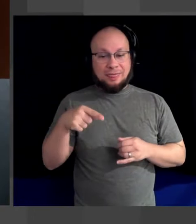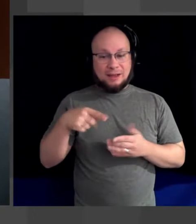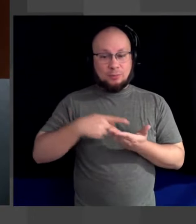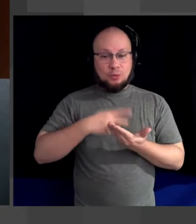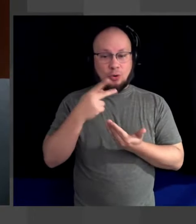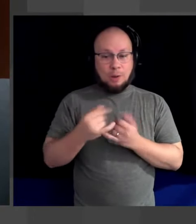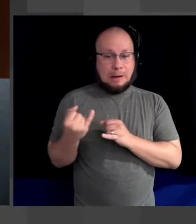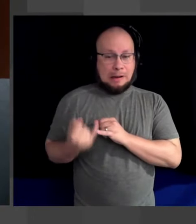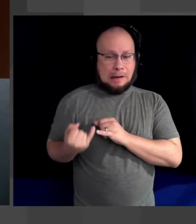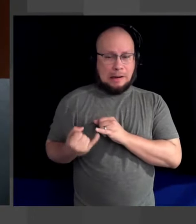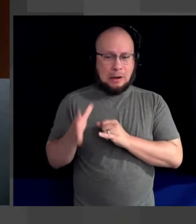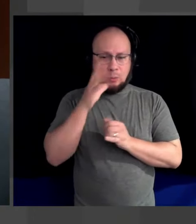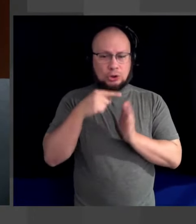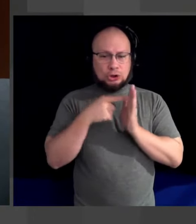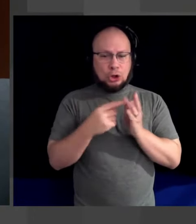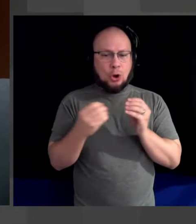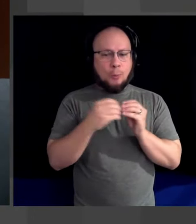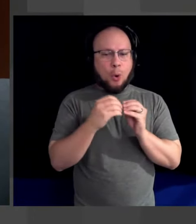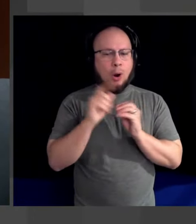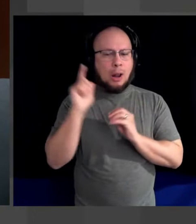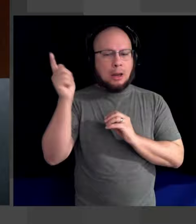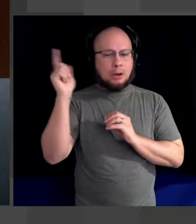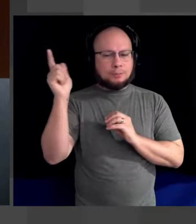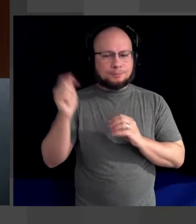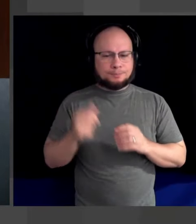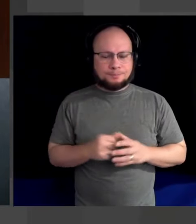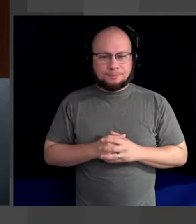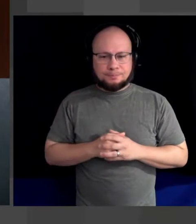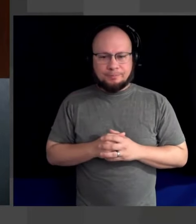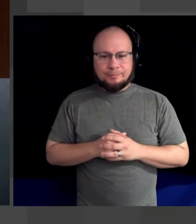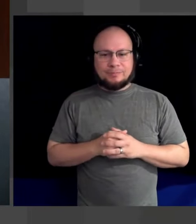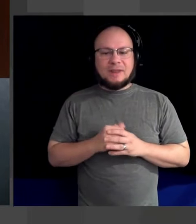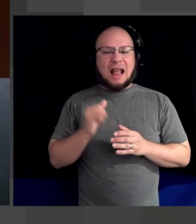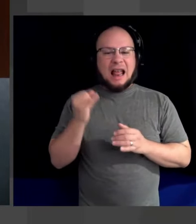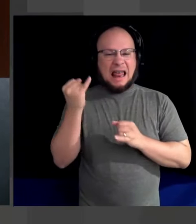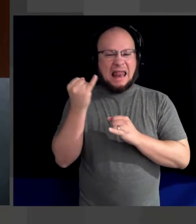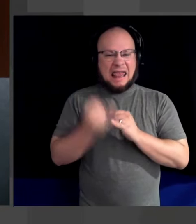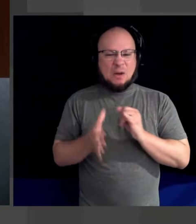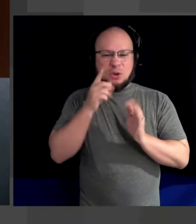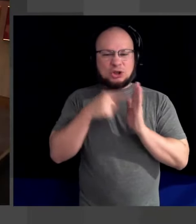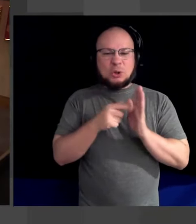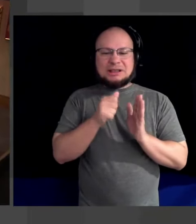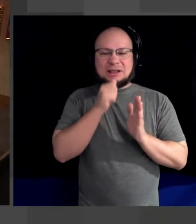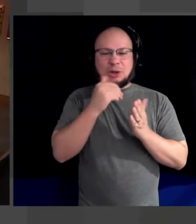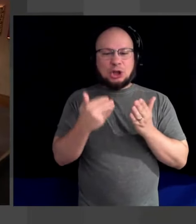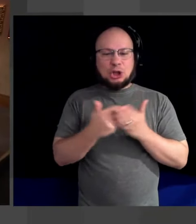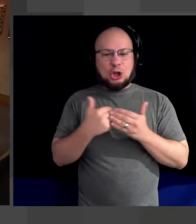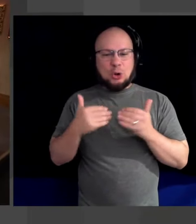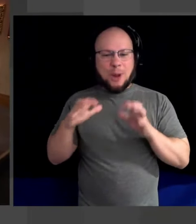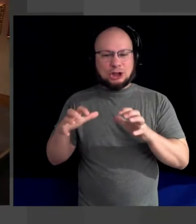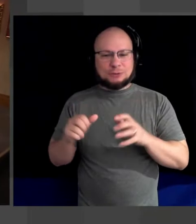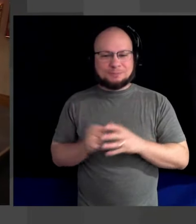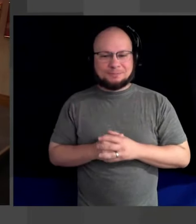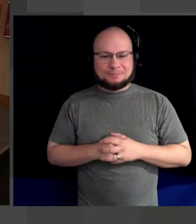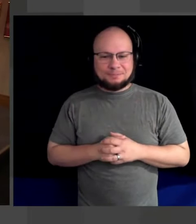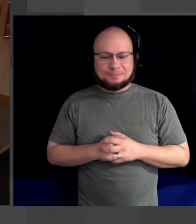BECAUSE IN THE END OF THE SHOW WE'LL SHOW EVEN MORE PICTURES COMING TO THE CAVES AND THE